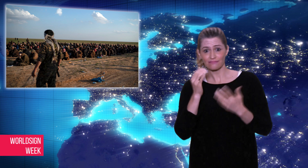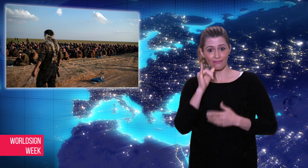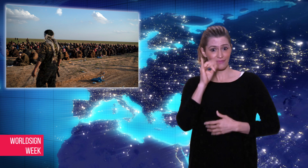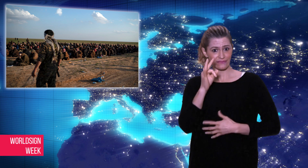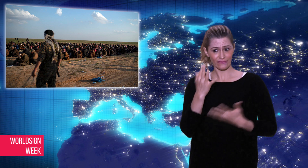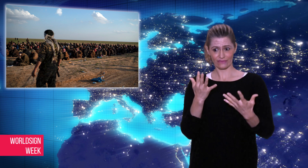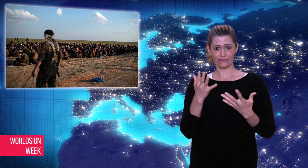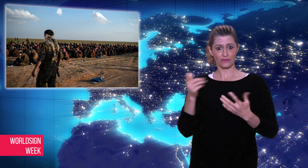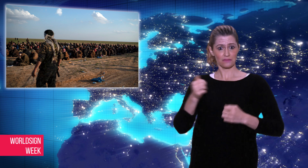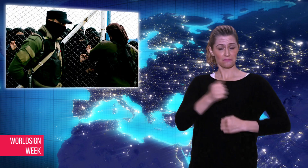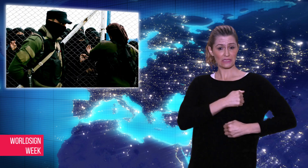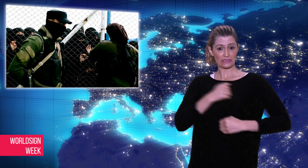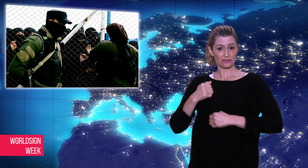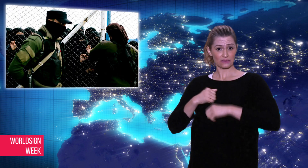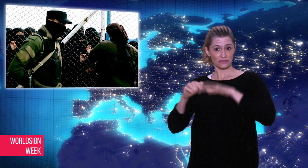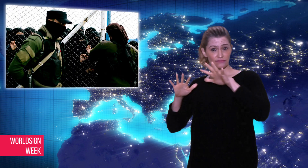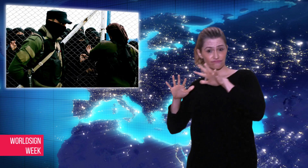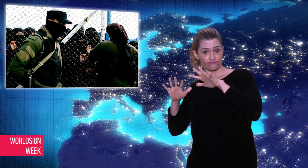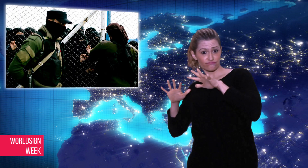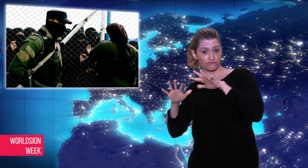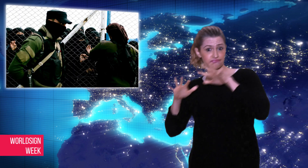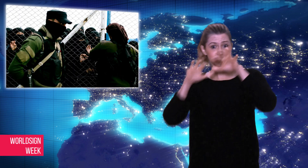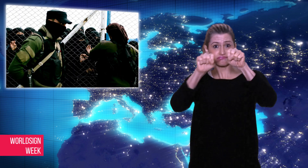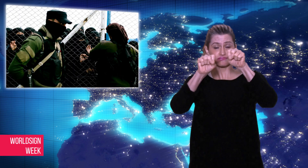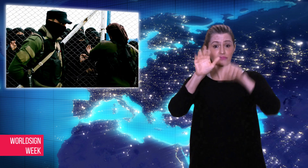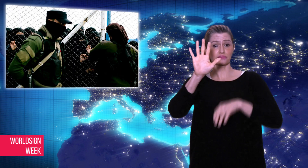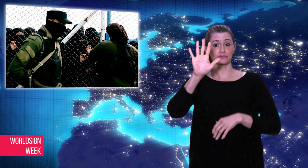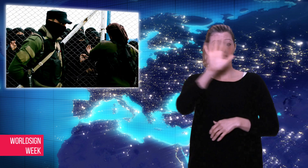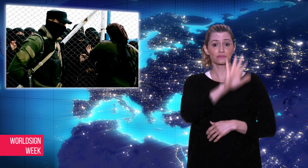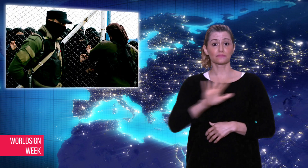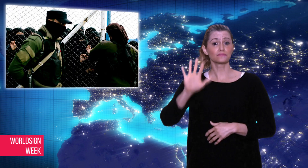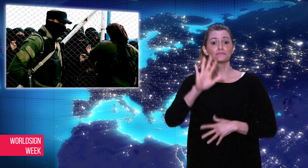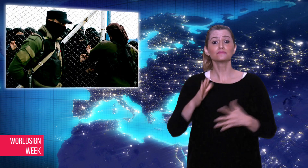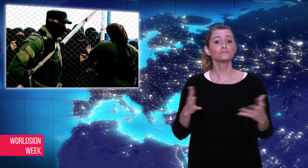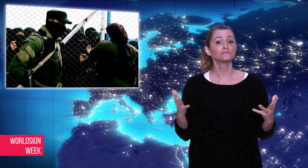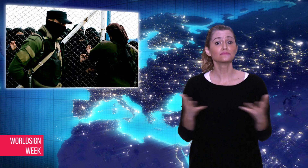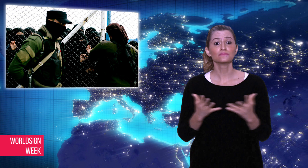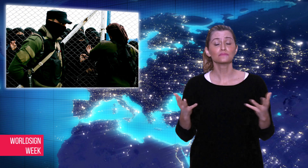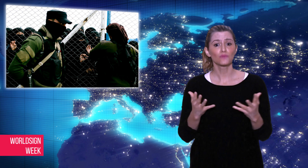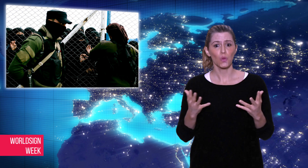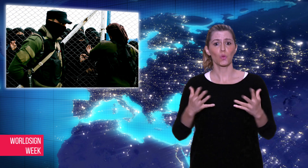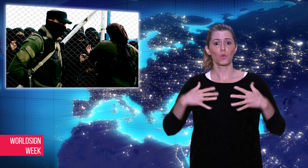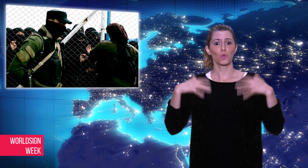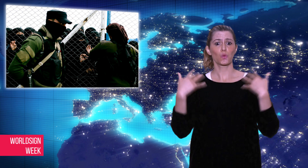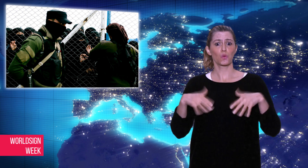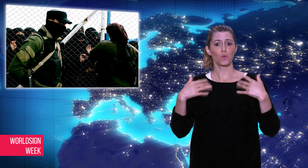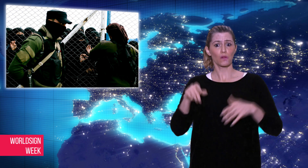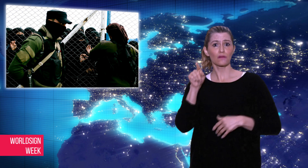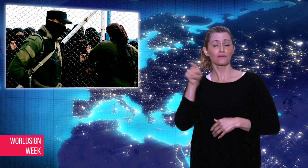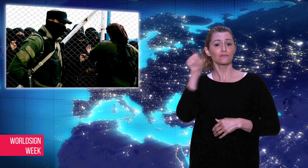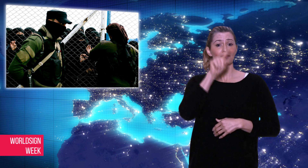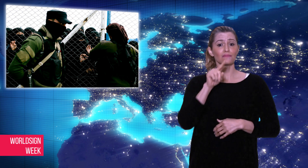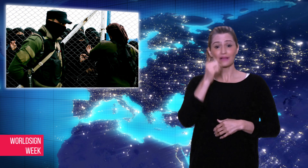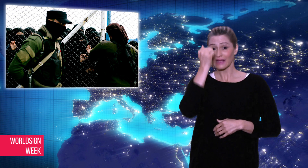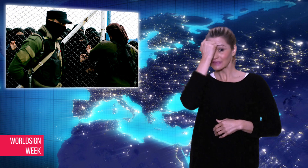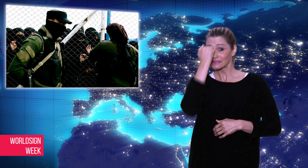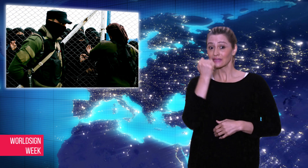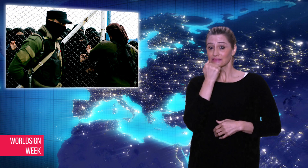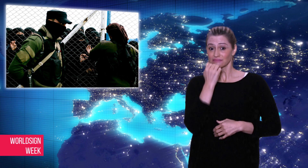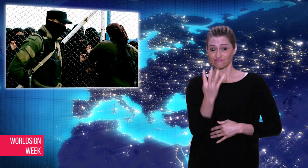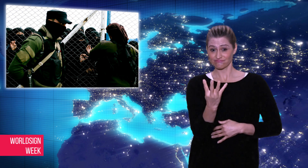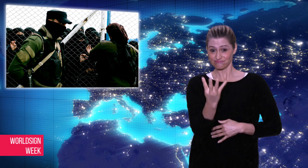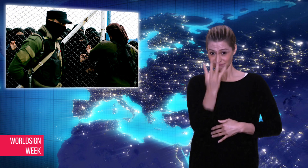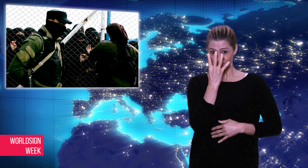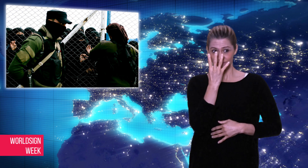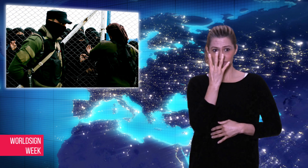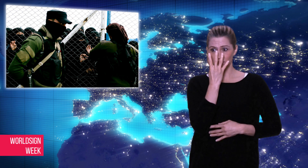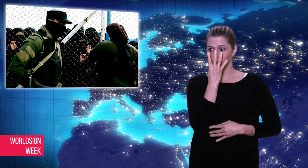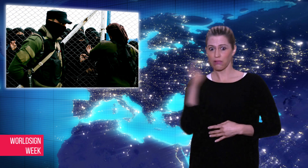military attack could result in thousands of ISIS